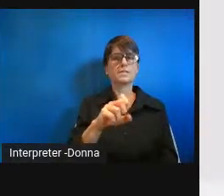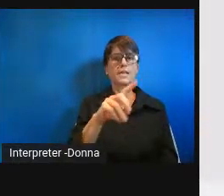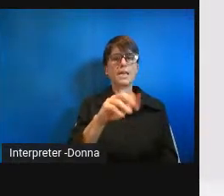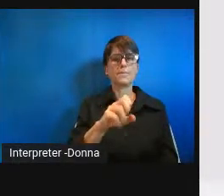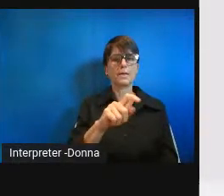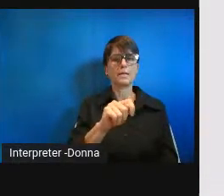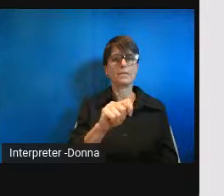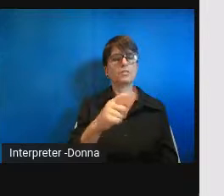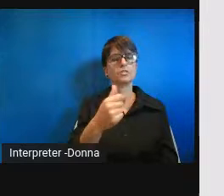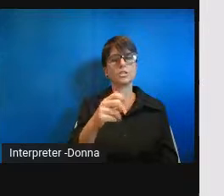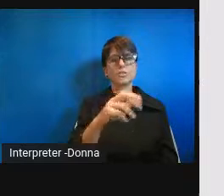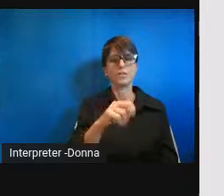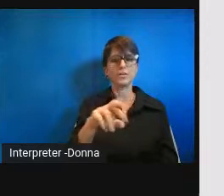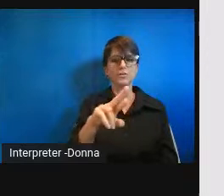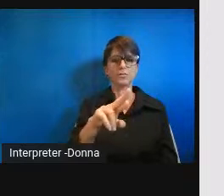Another publicly available tool is a usability